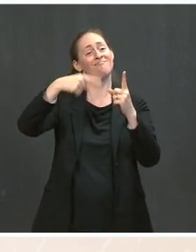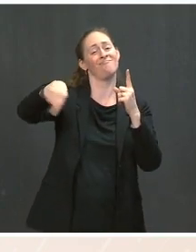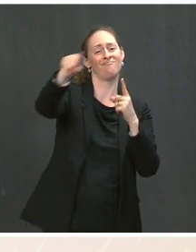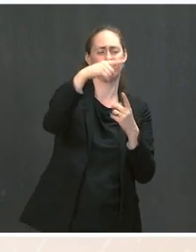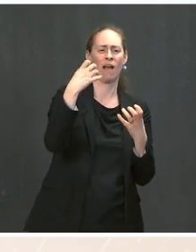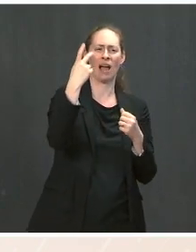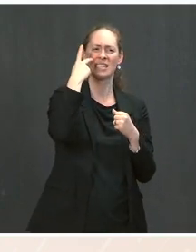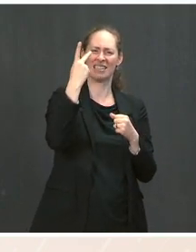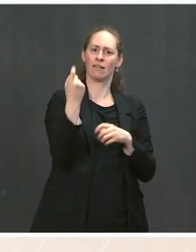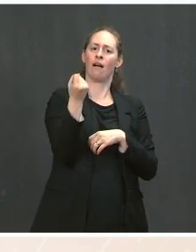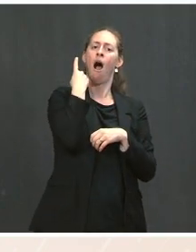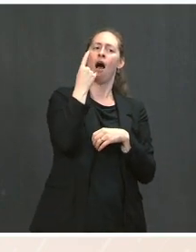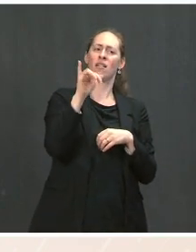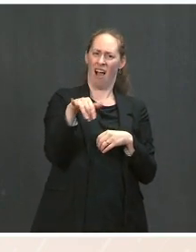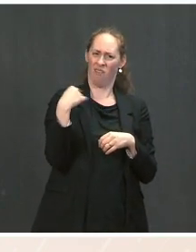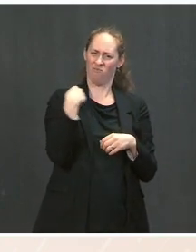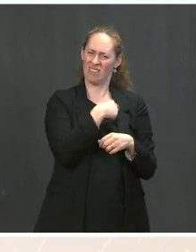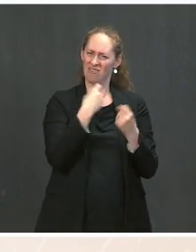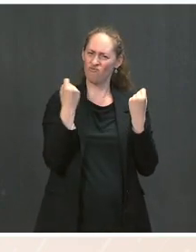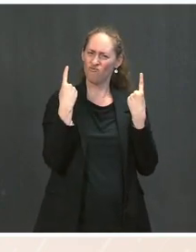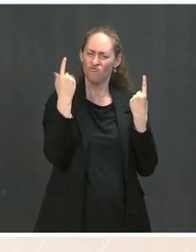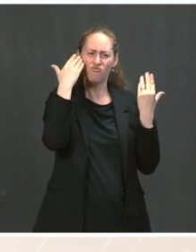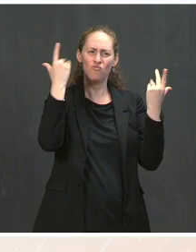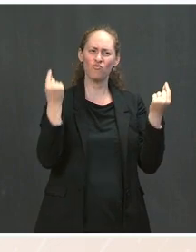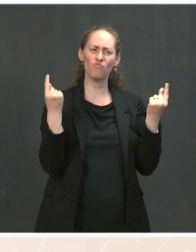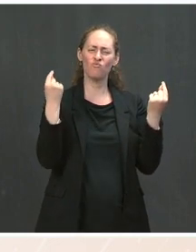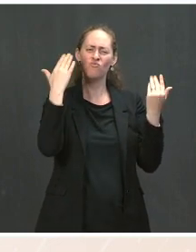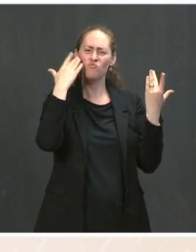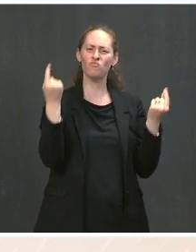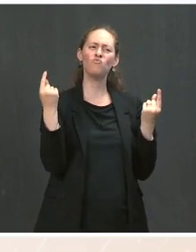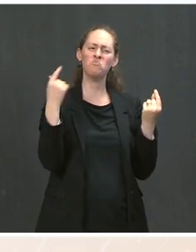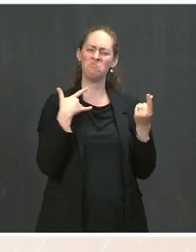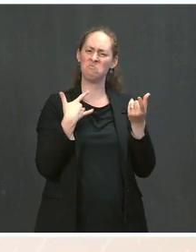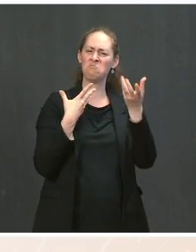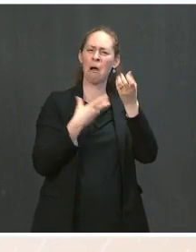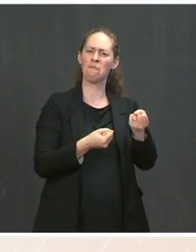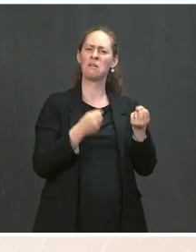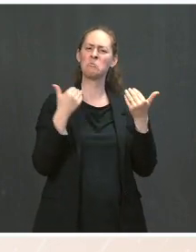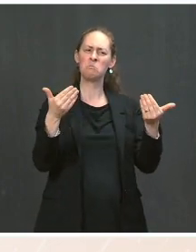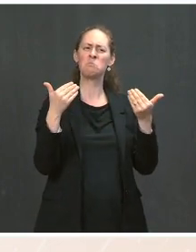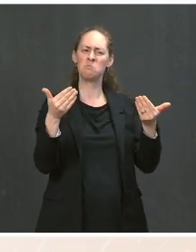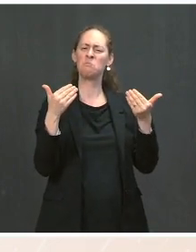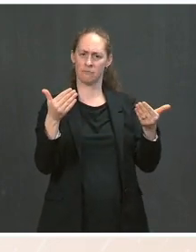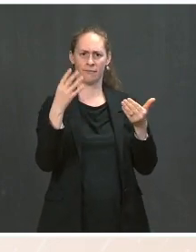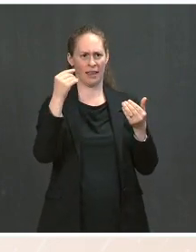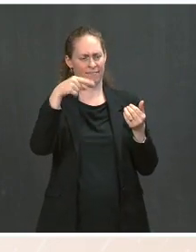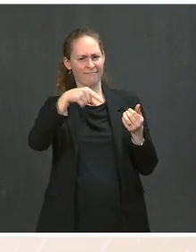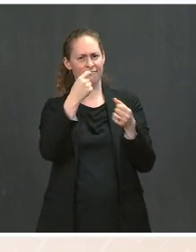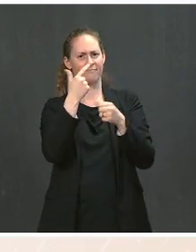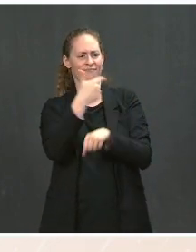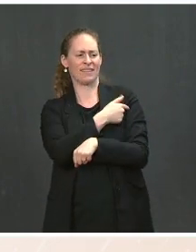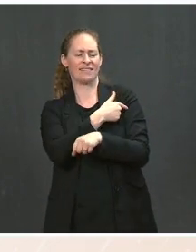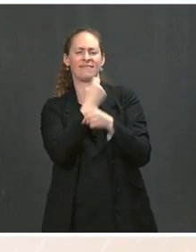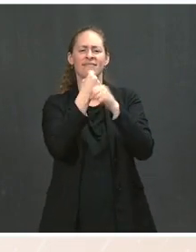so far, that they can remain confident in the efficacy and the safety of the vaccines out there on the market